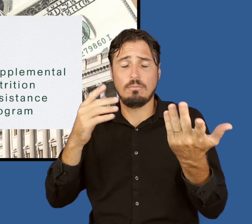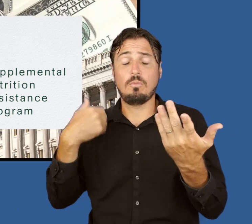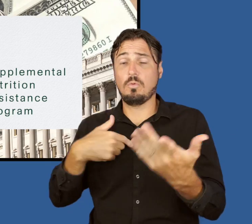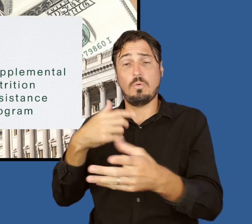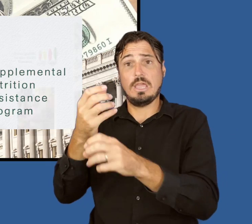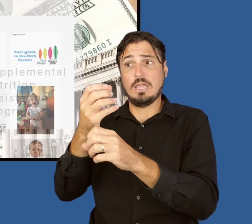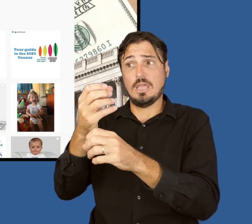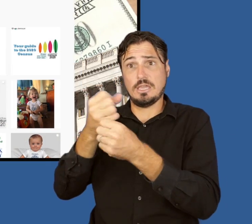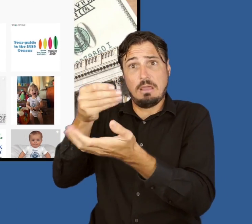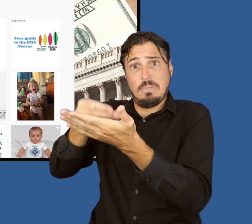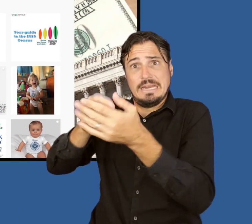allocated by population.